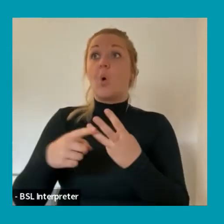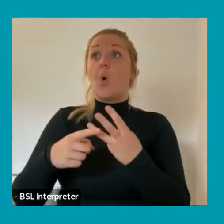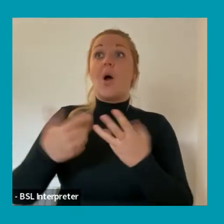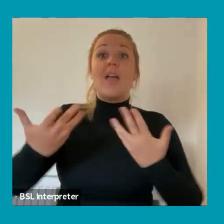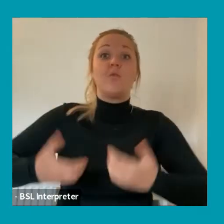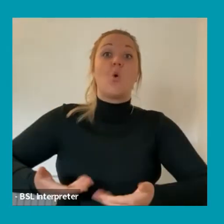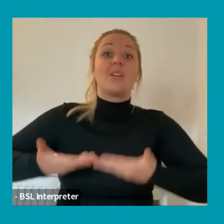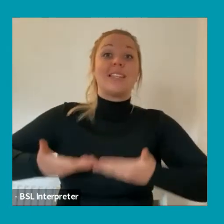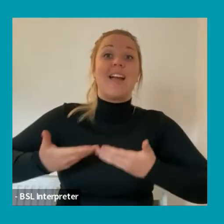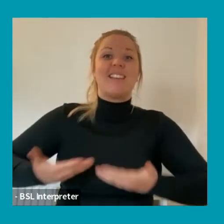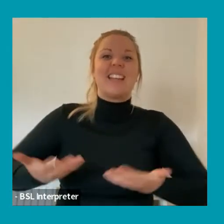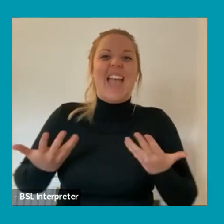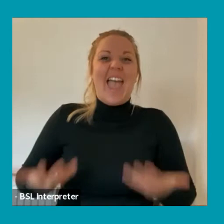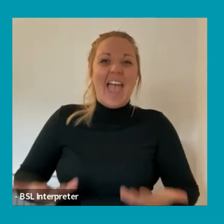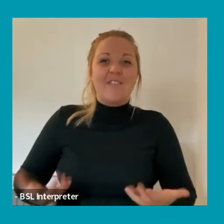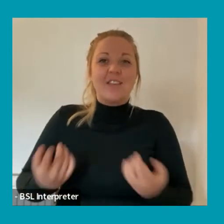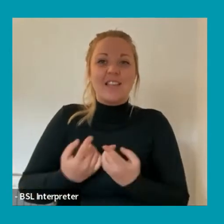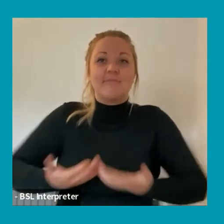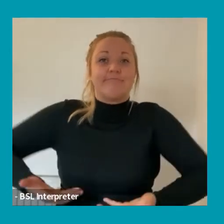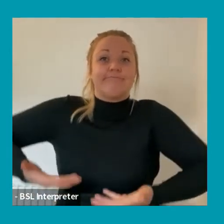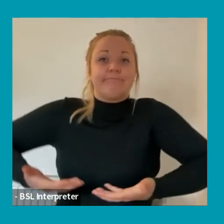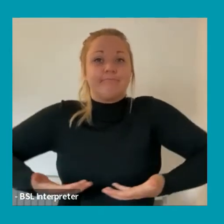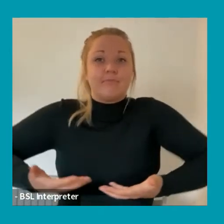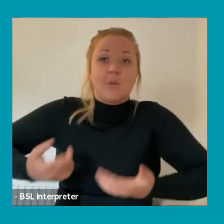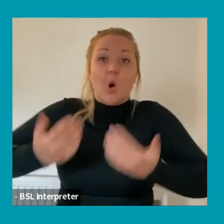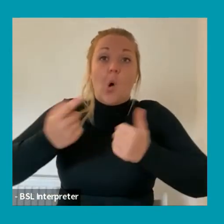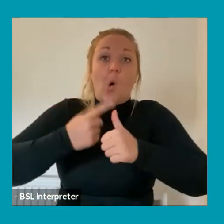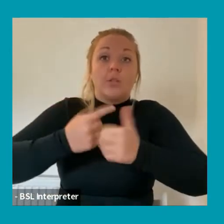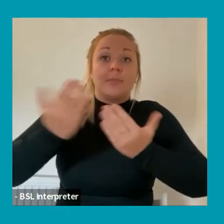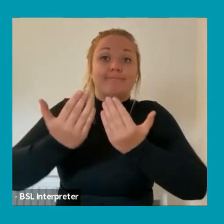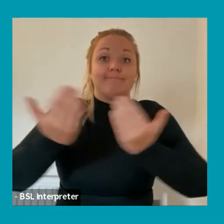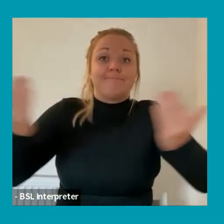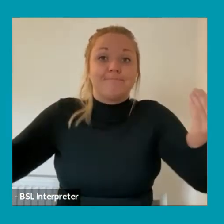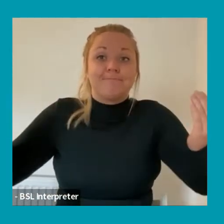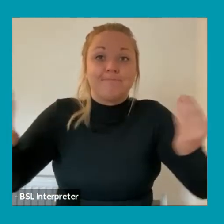I think we find that in a lot of instances.